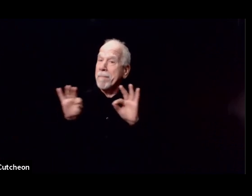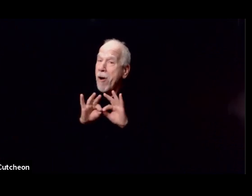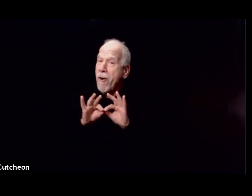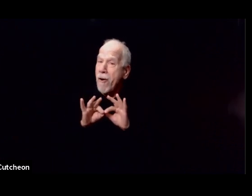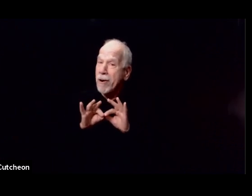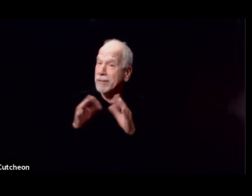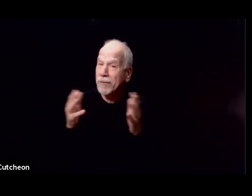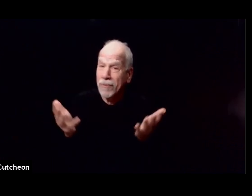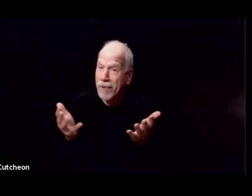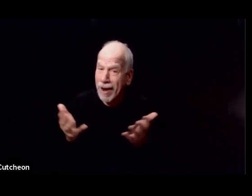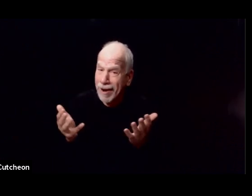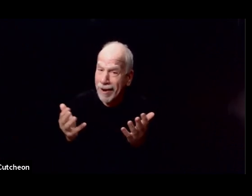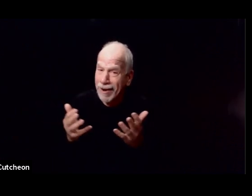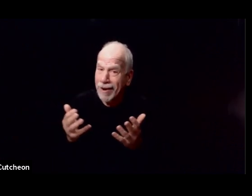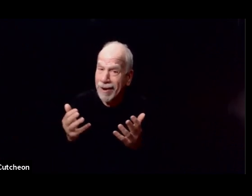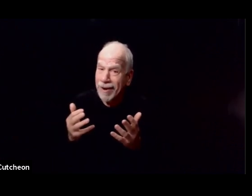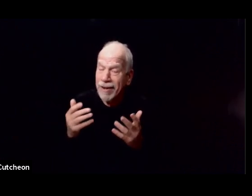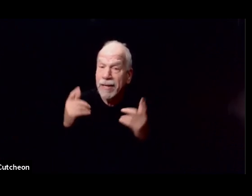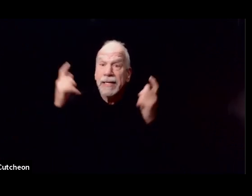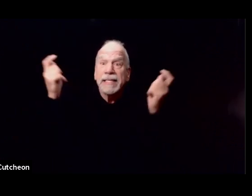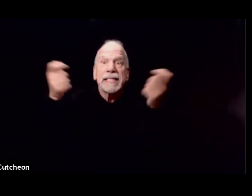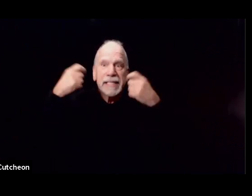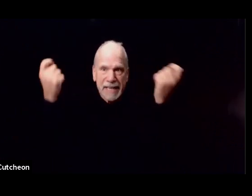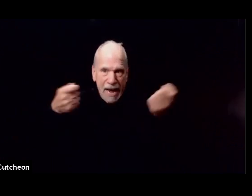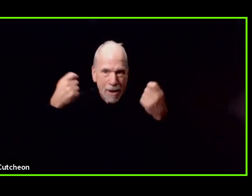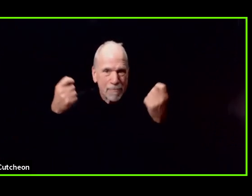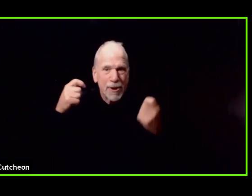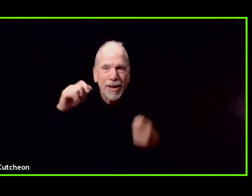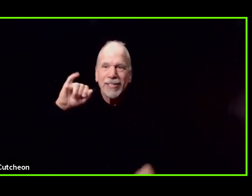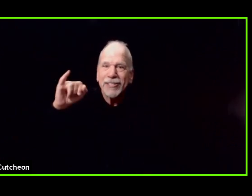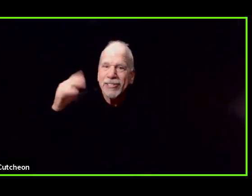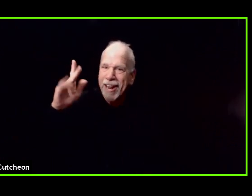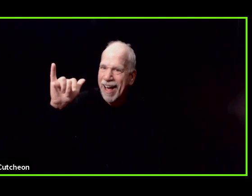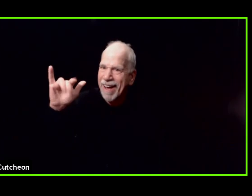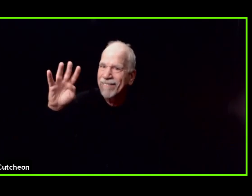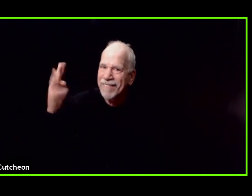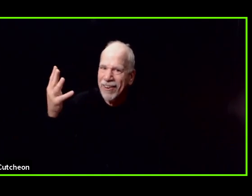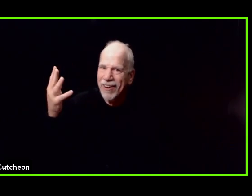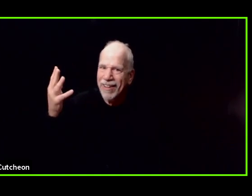primarily with the people in your own household, the people with whom you spend the most time